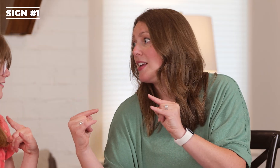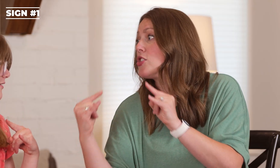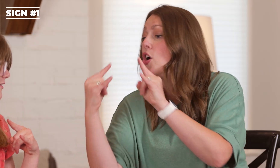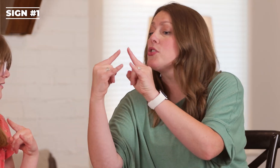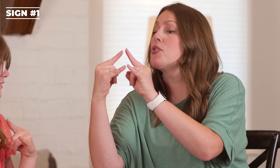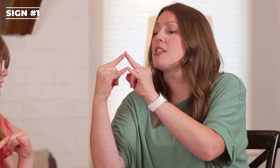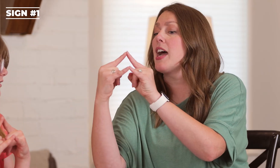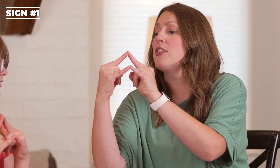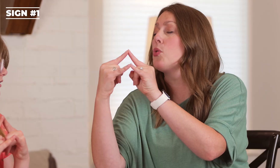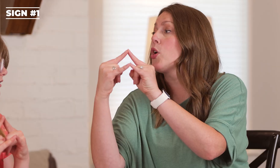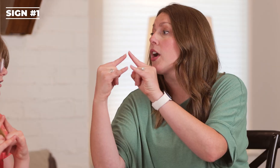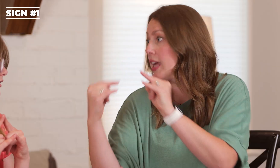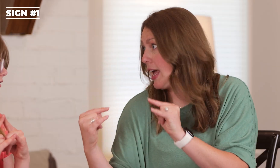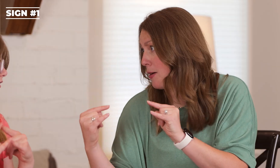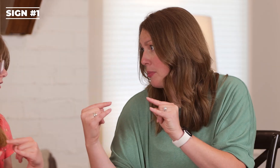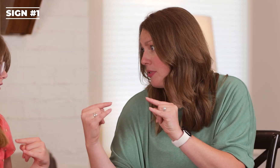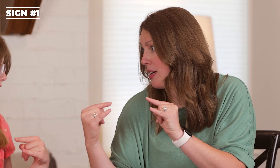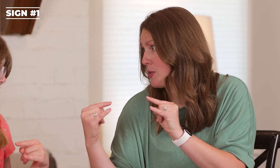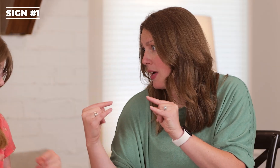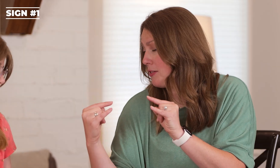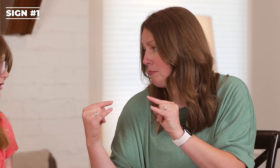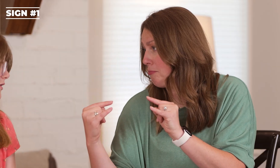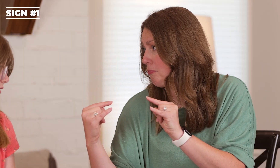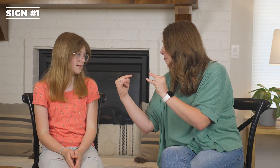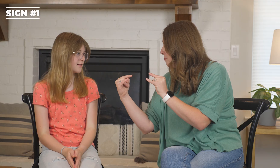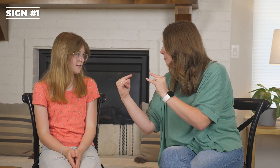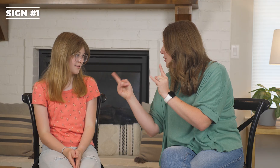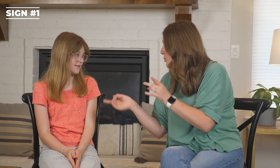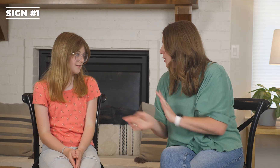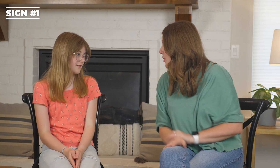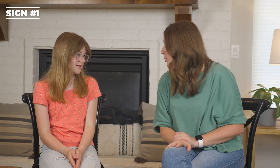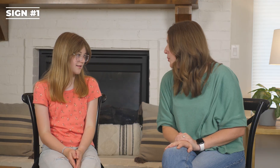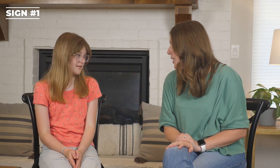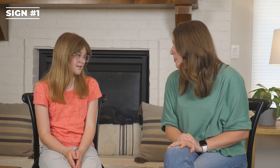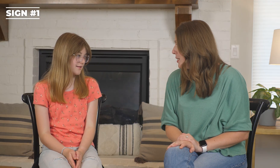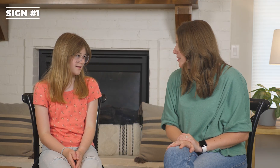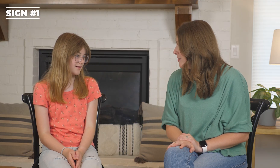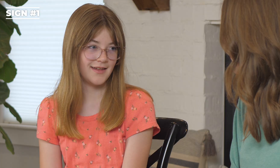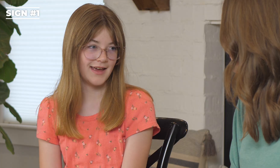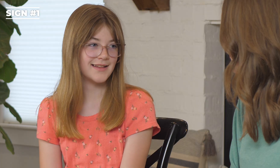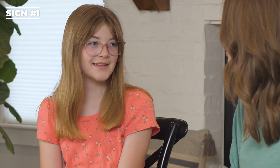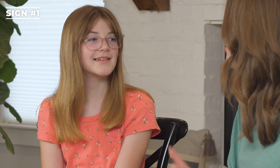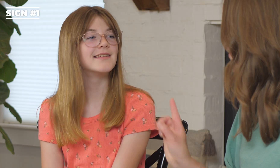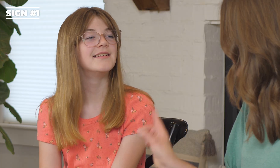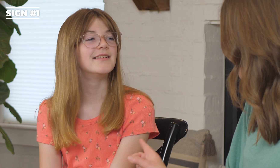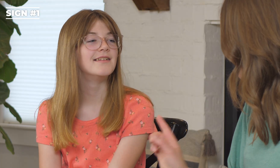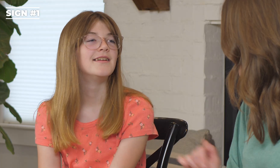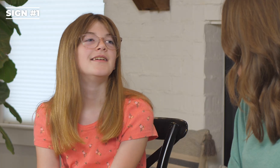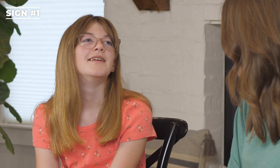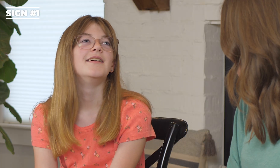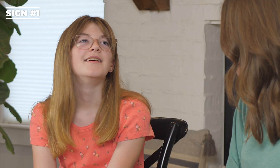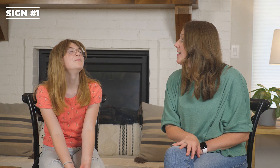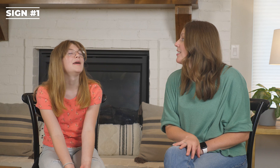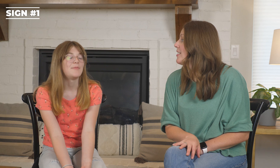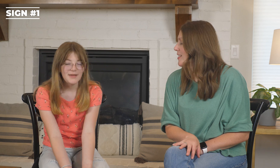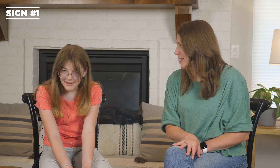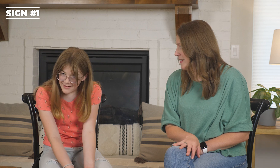And it's also the sign for camp as well. Do you want to go camping? Yeah. Do you want to stay in a tent, make a